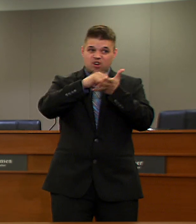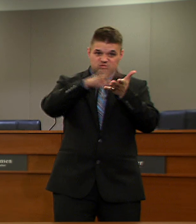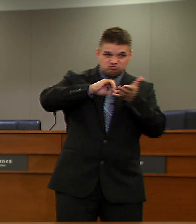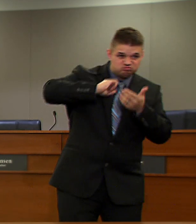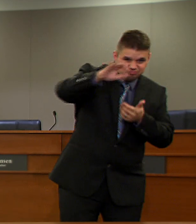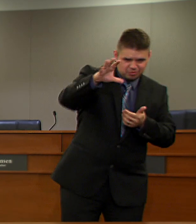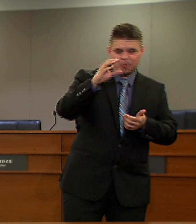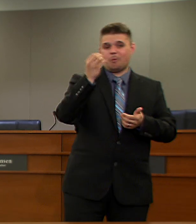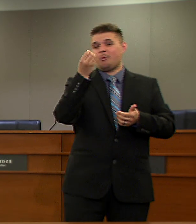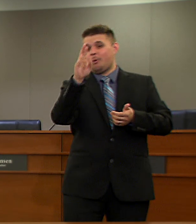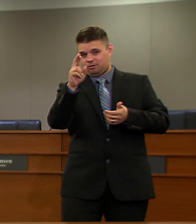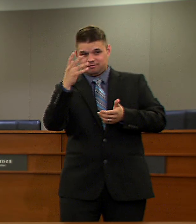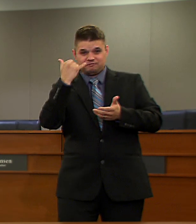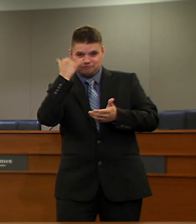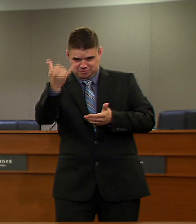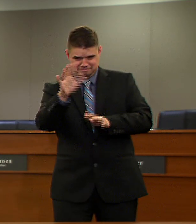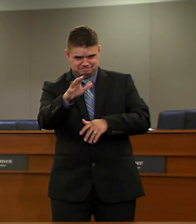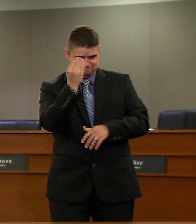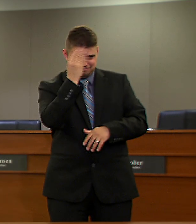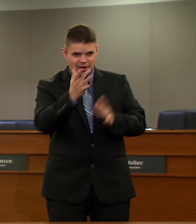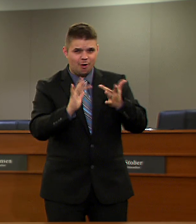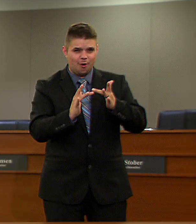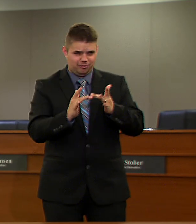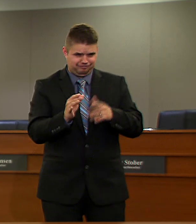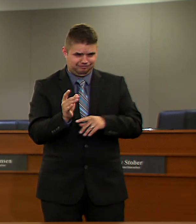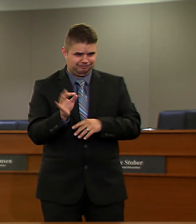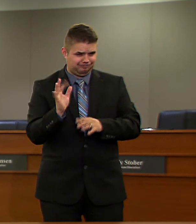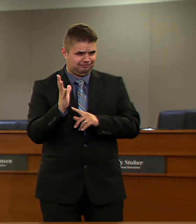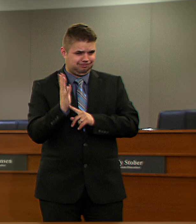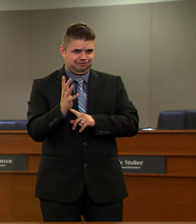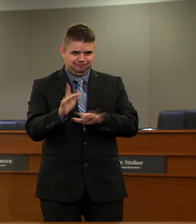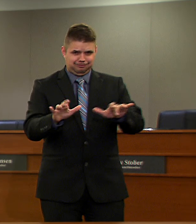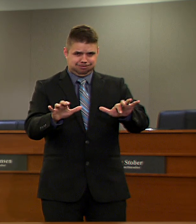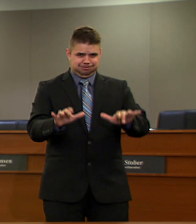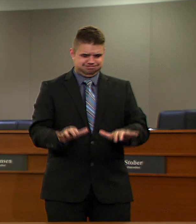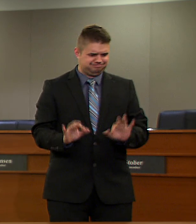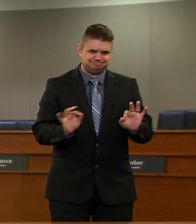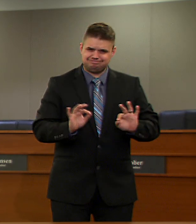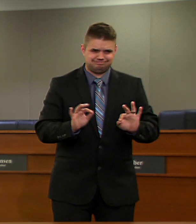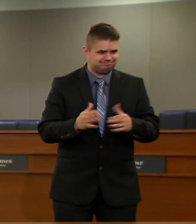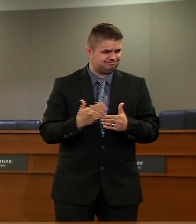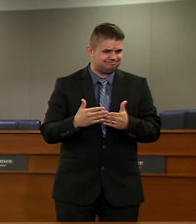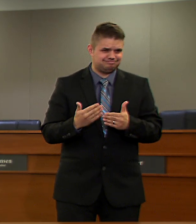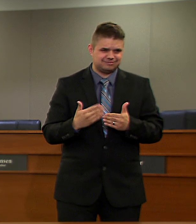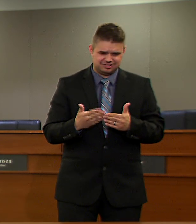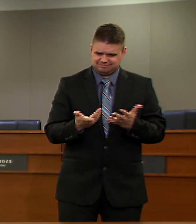respond to the Census as soon as possible. Well, that's all for today.